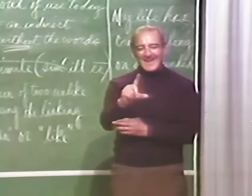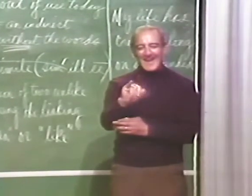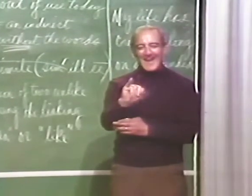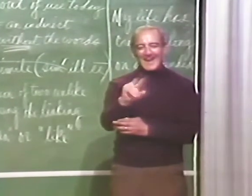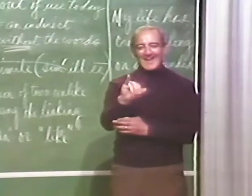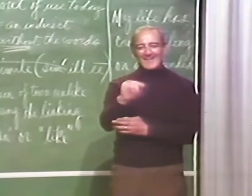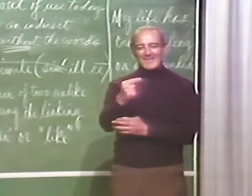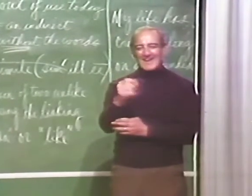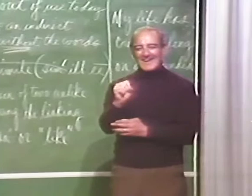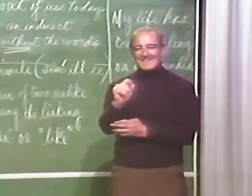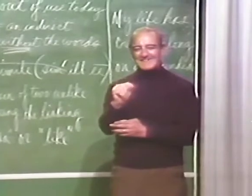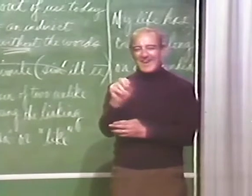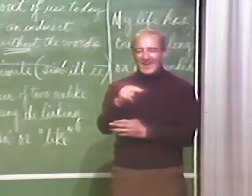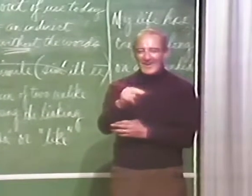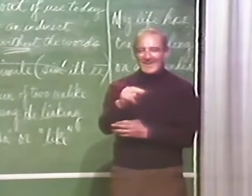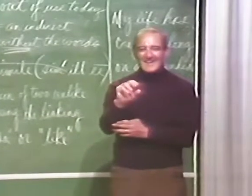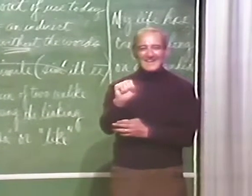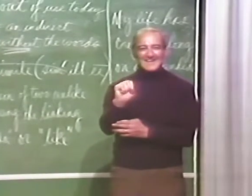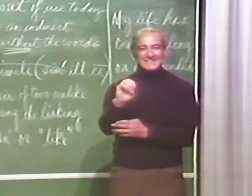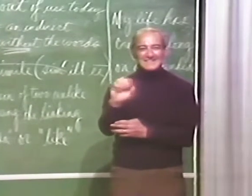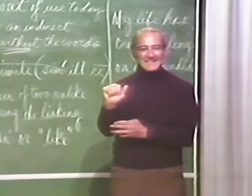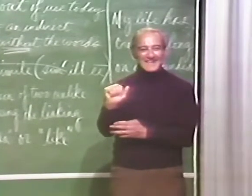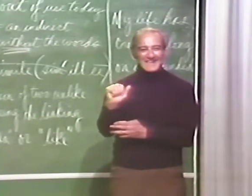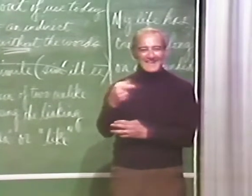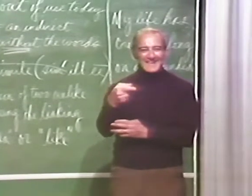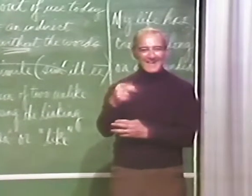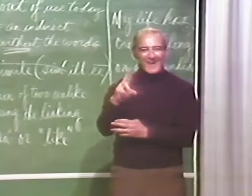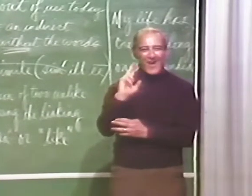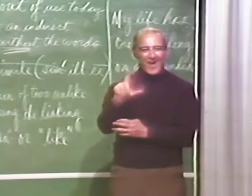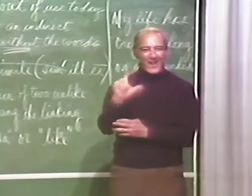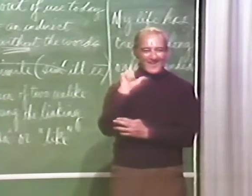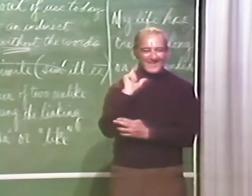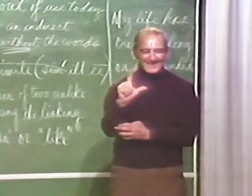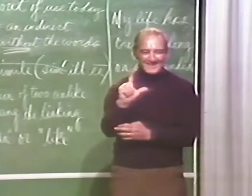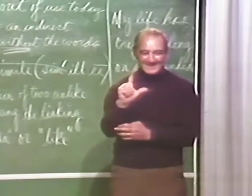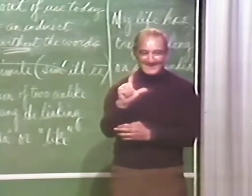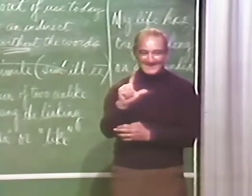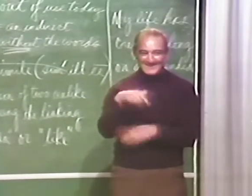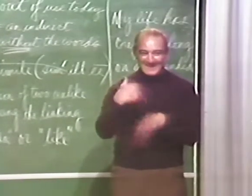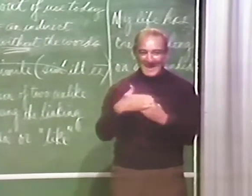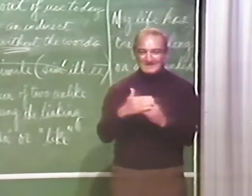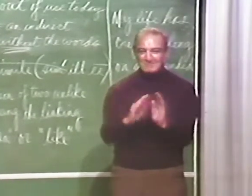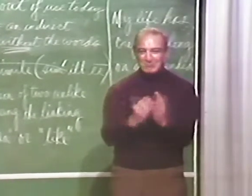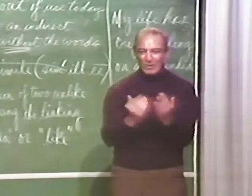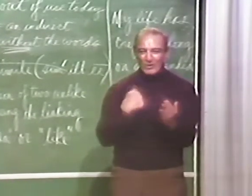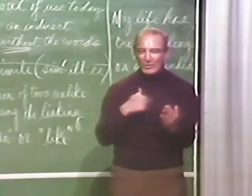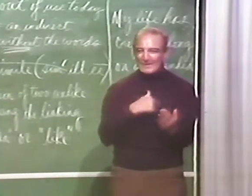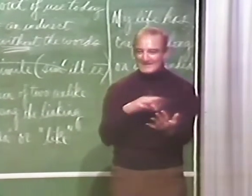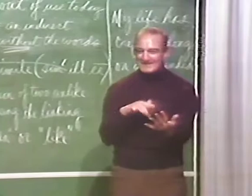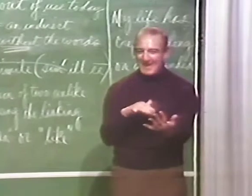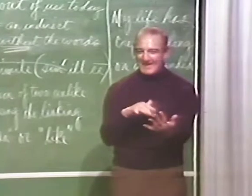"JONATHAN LIVINGSTON SEAGULL,"